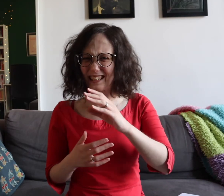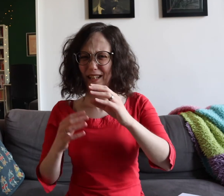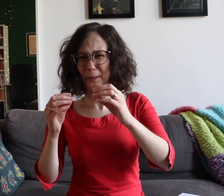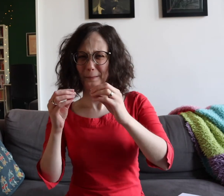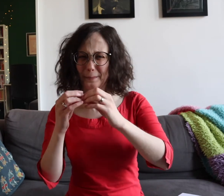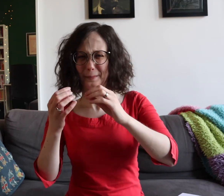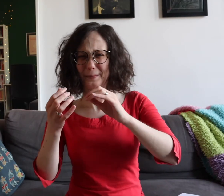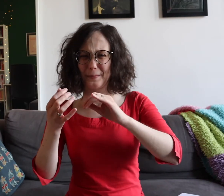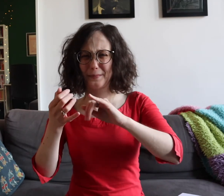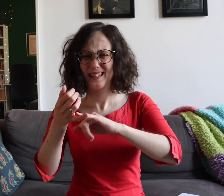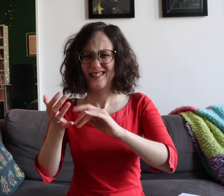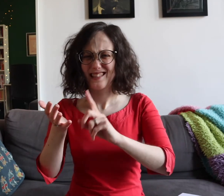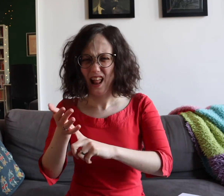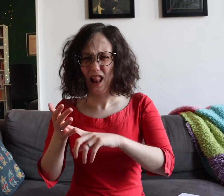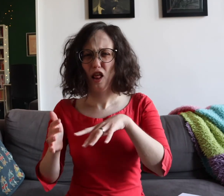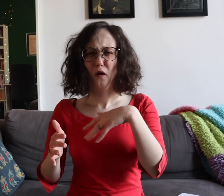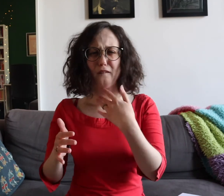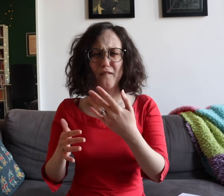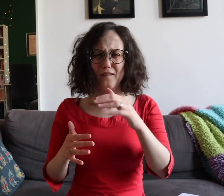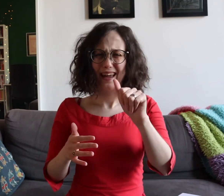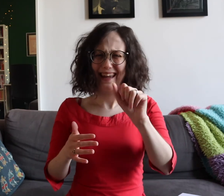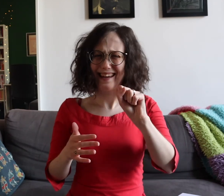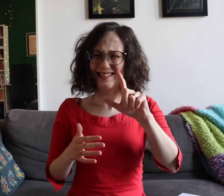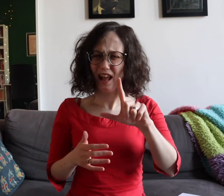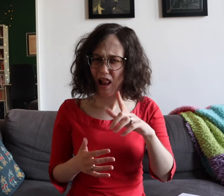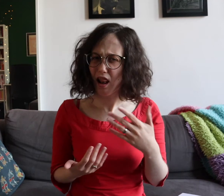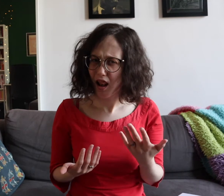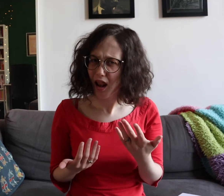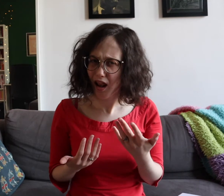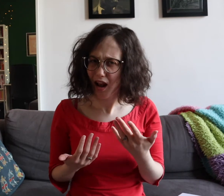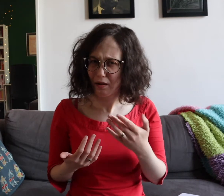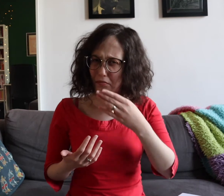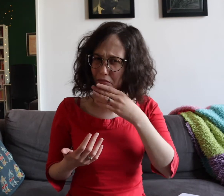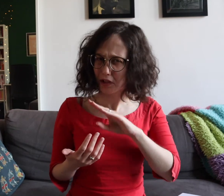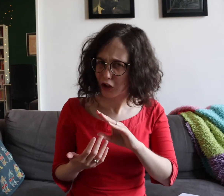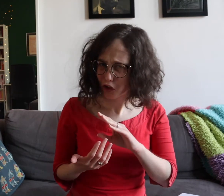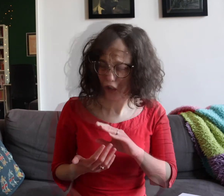I felt like I should learn BSL or ASL instead.